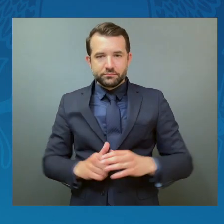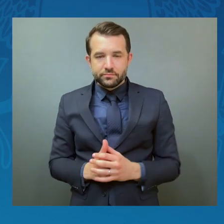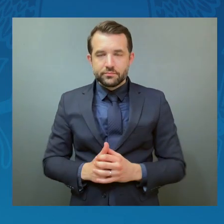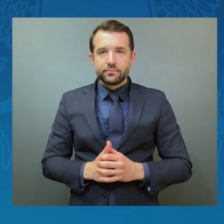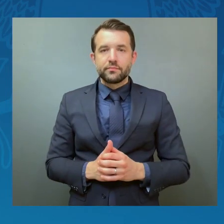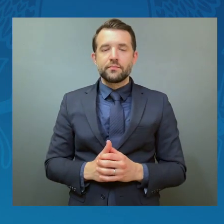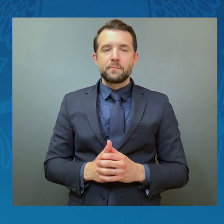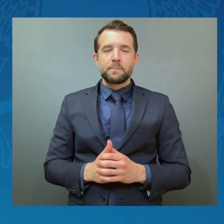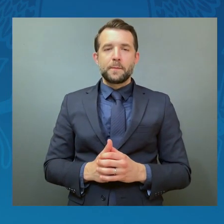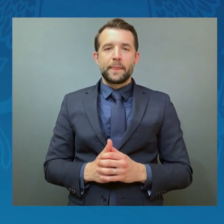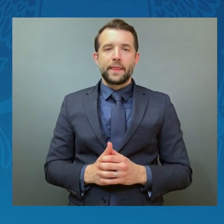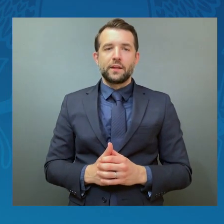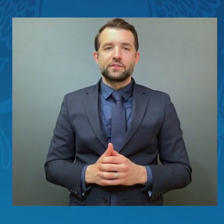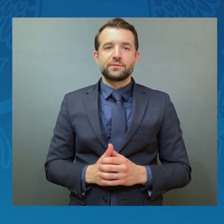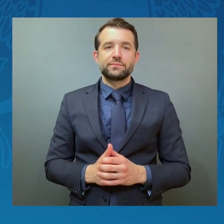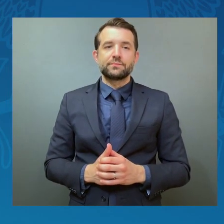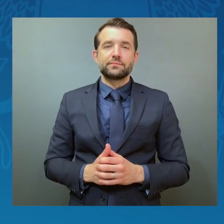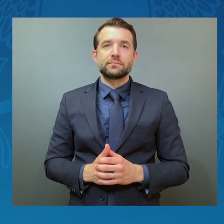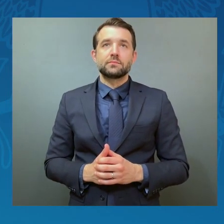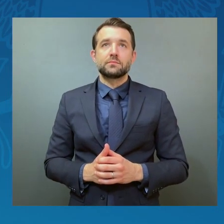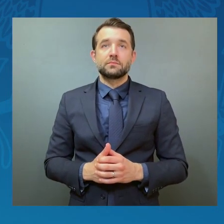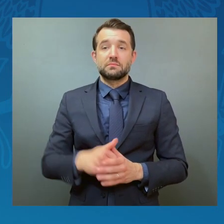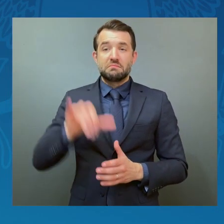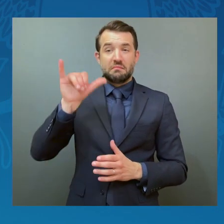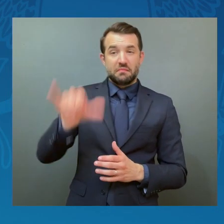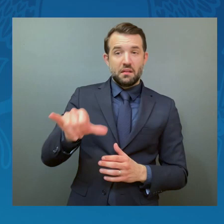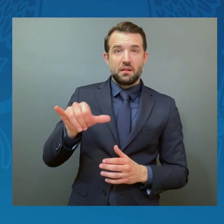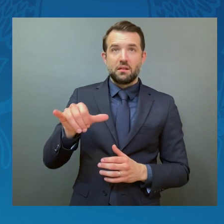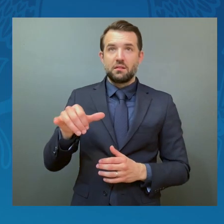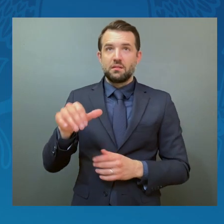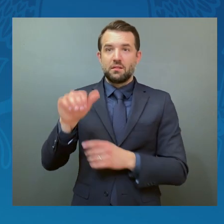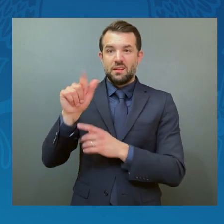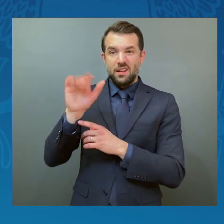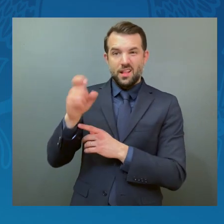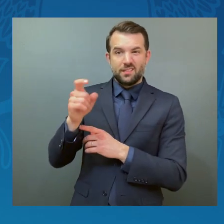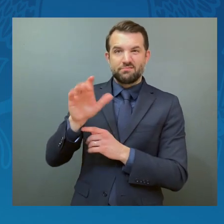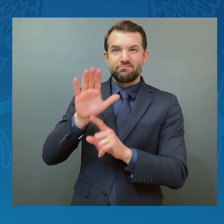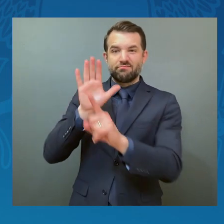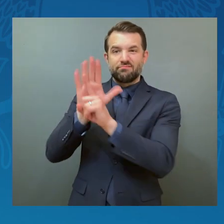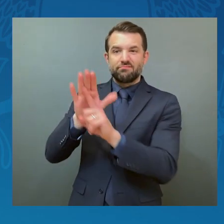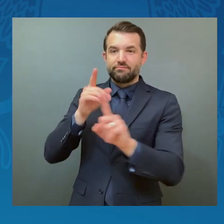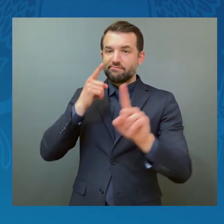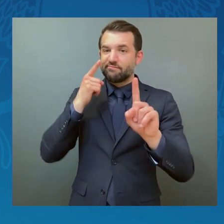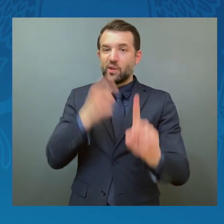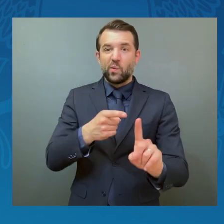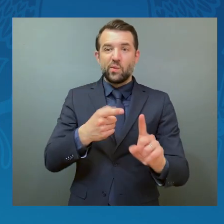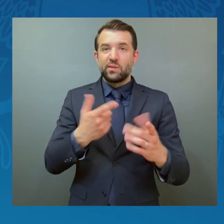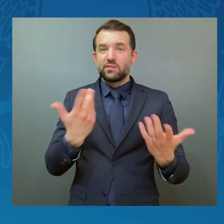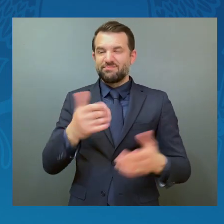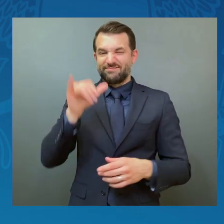That really does -- Alex, you really hit it on the head in terms of what is at the very essence of this issue